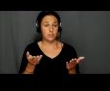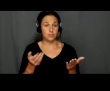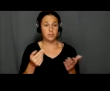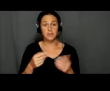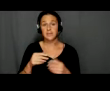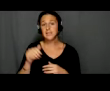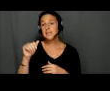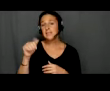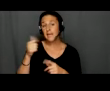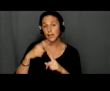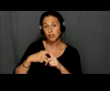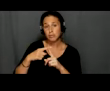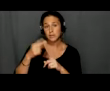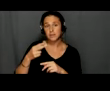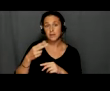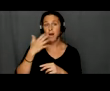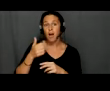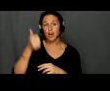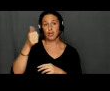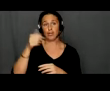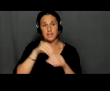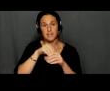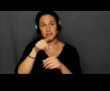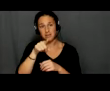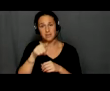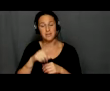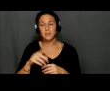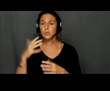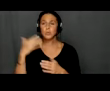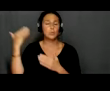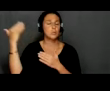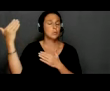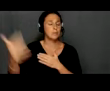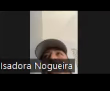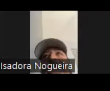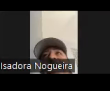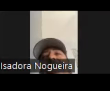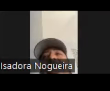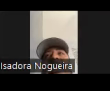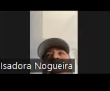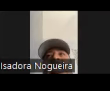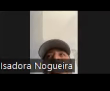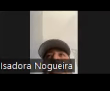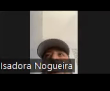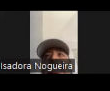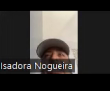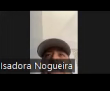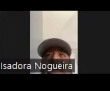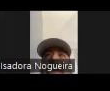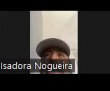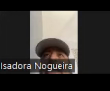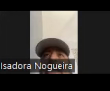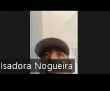the whole day. We have to drink a lot of water and we have to take some